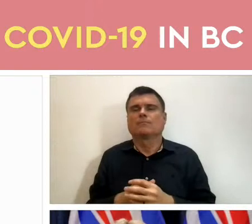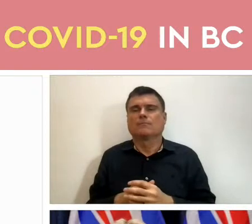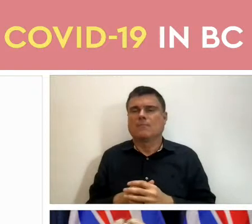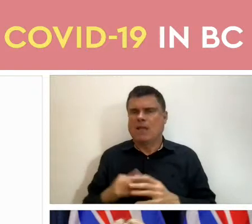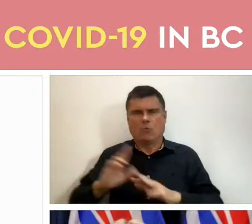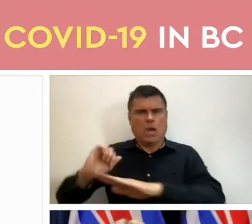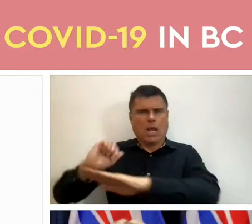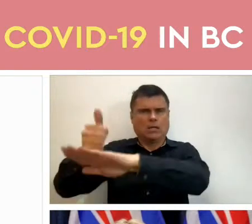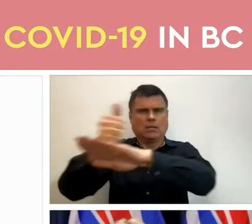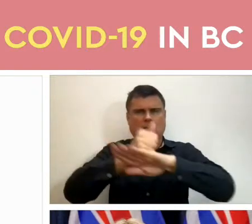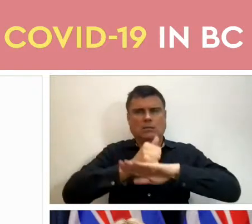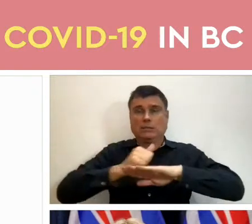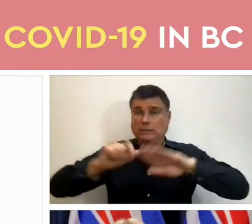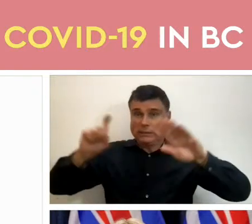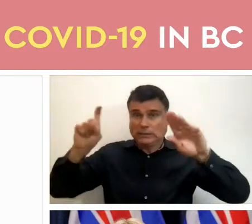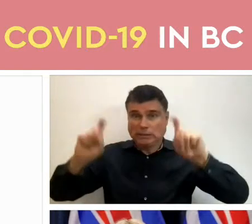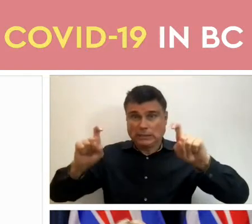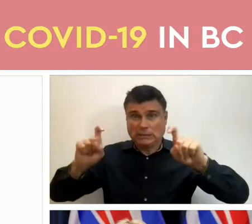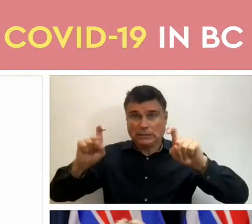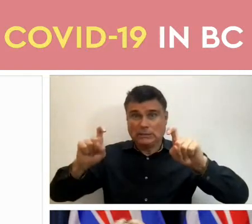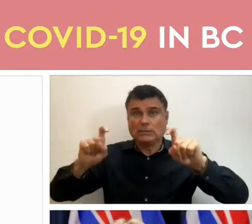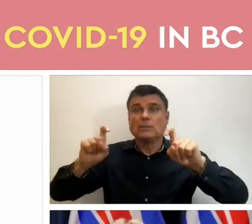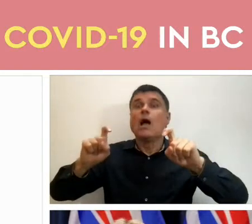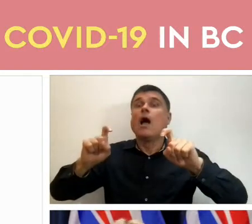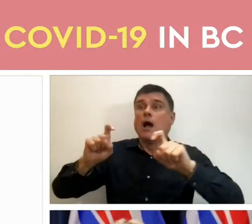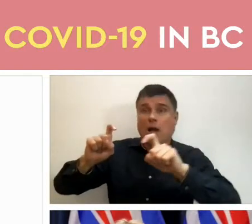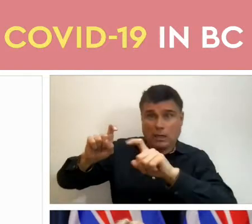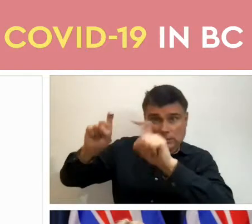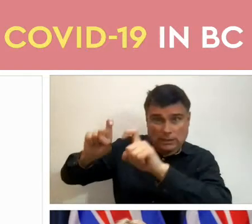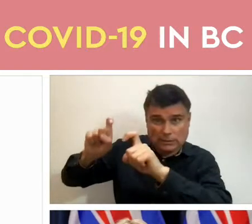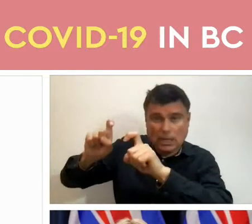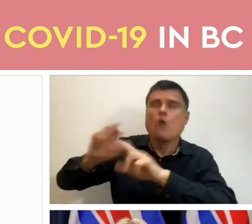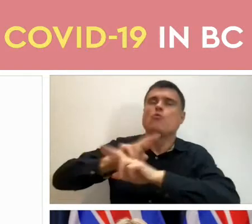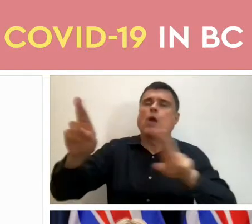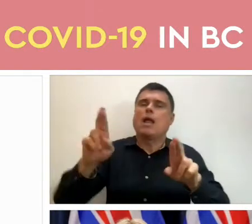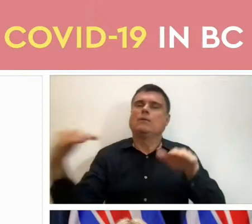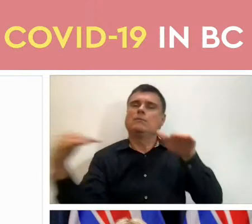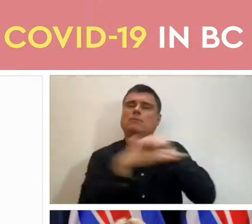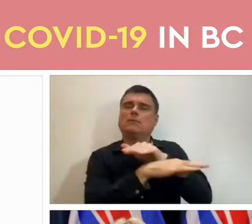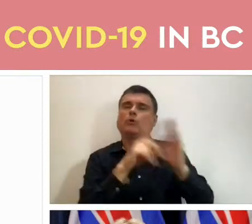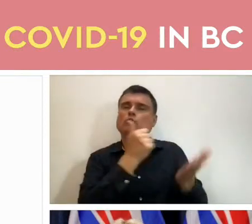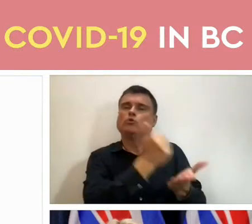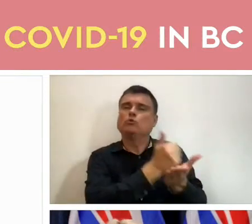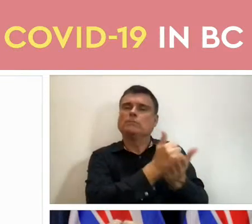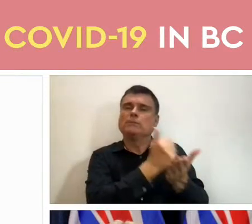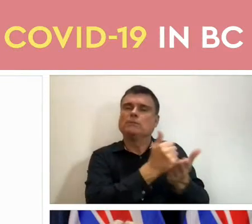as we know that some of the